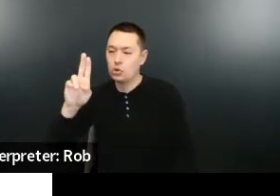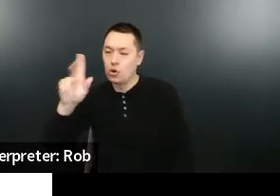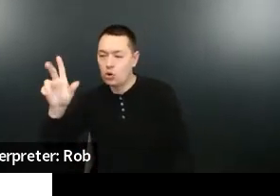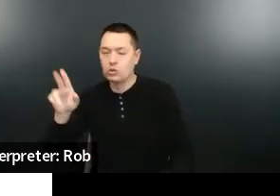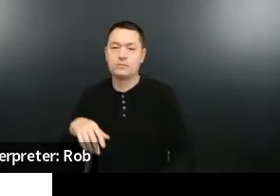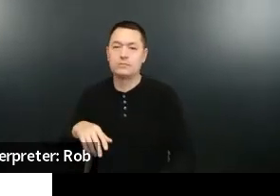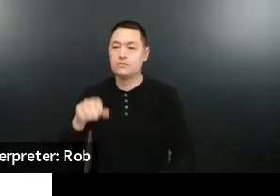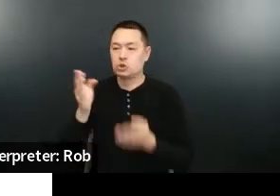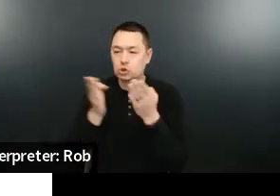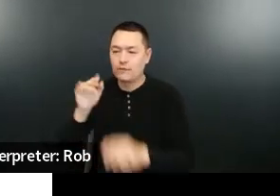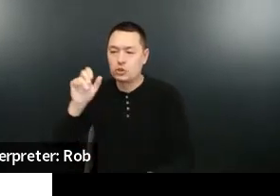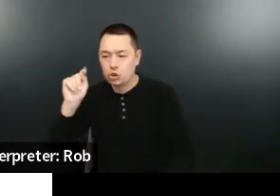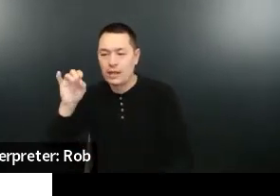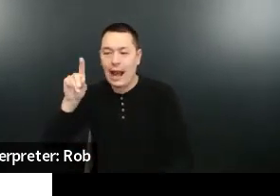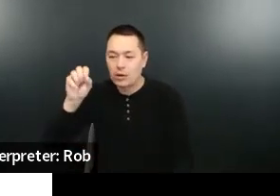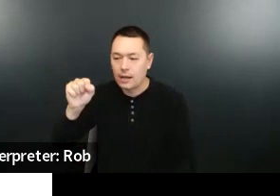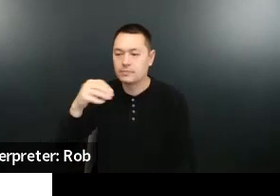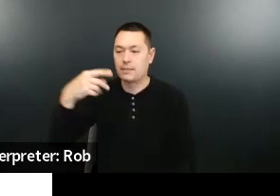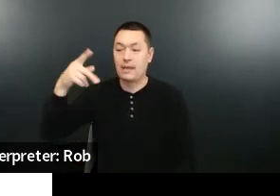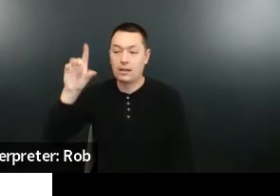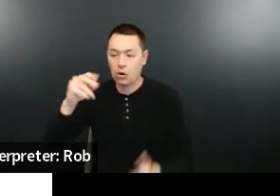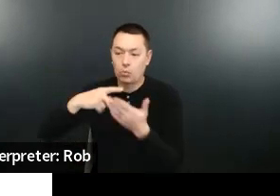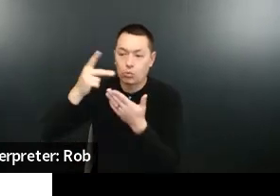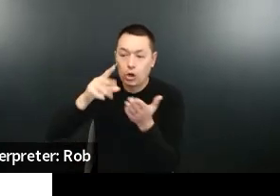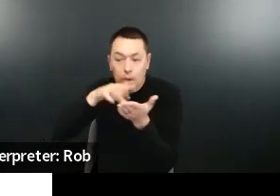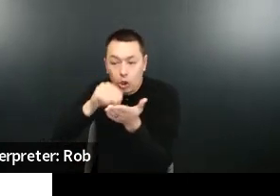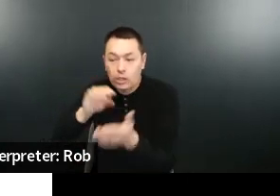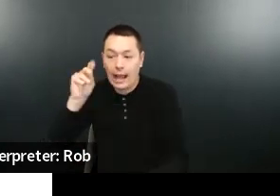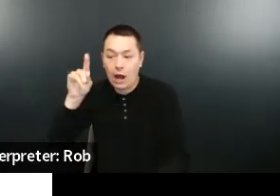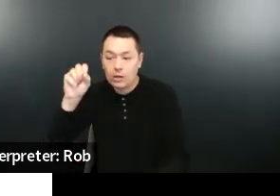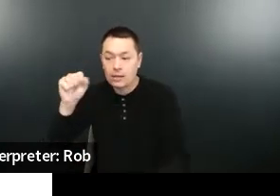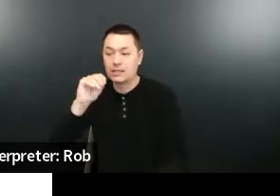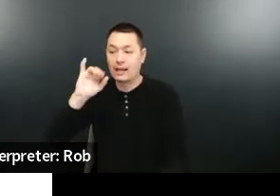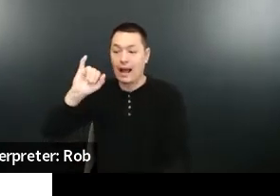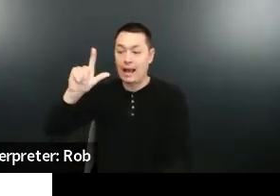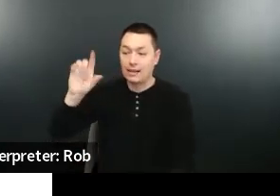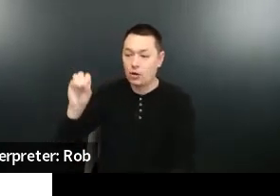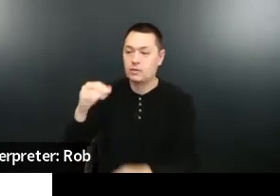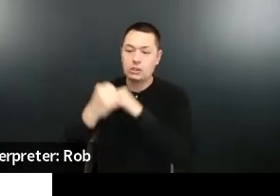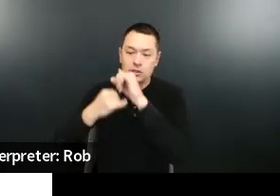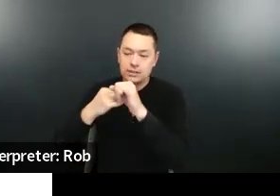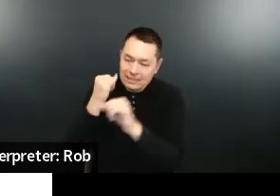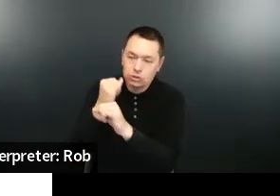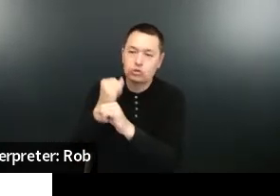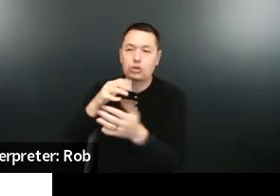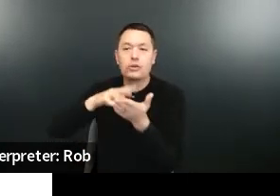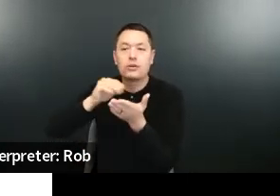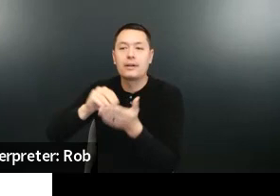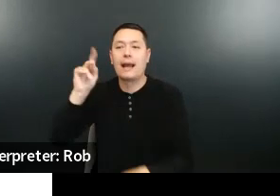PMO is program learning outcomes and IGHALO'S Institution learning outcomes. Outcomes. Thank you, Chuck.